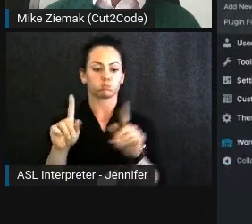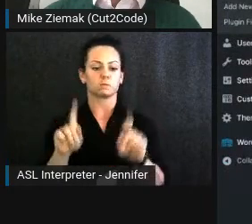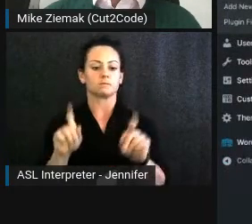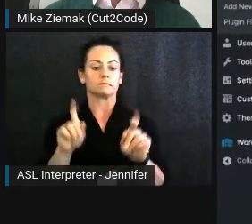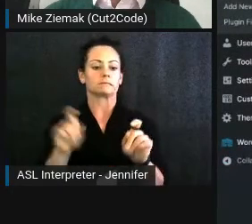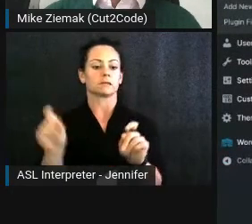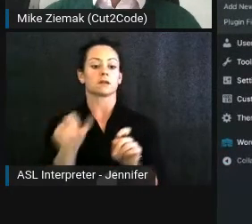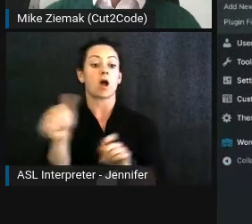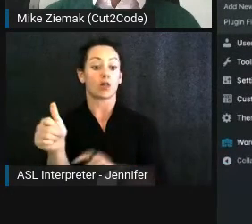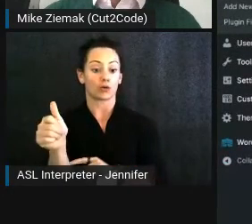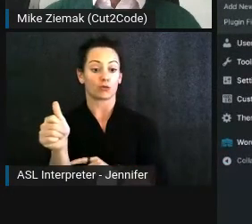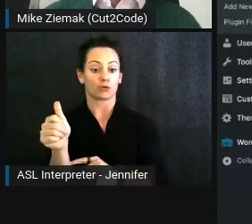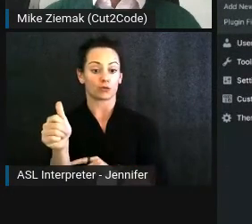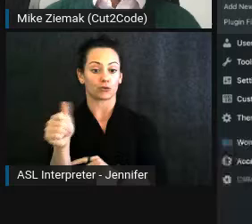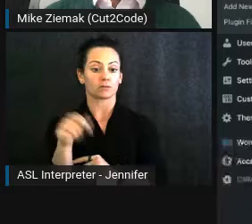Another plugin is One Click Accessibility.